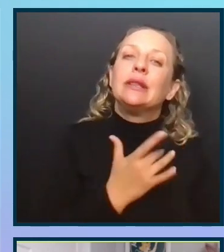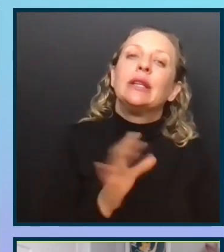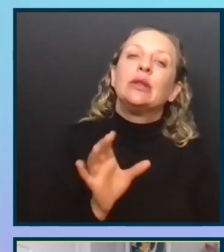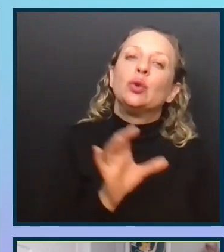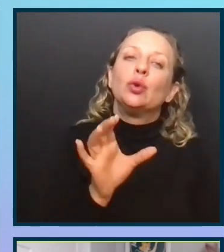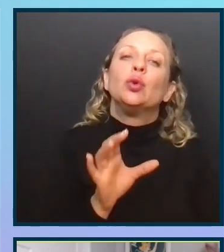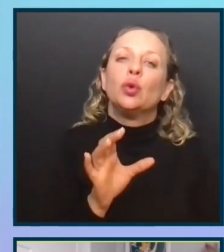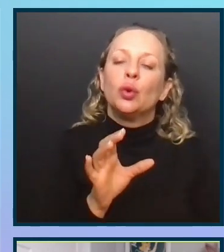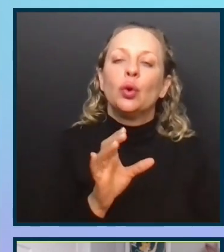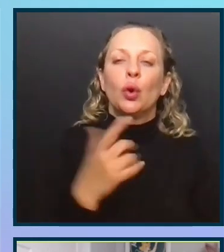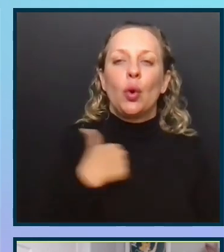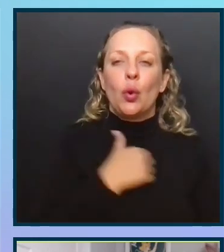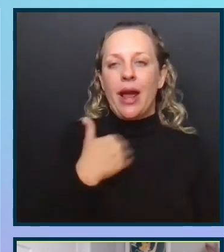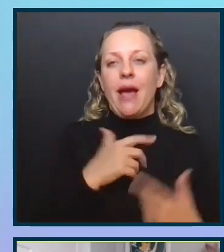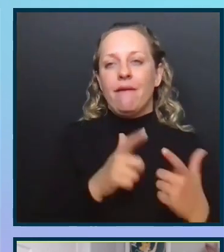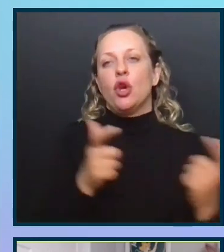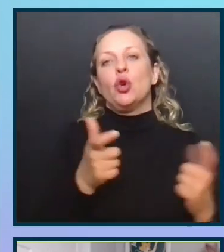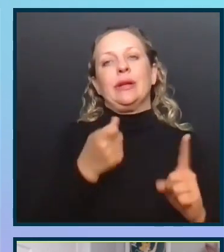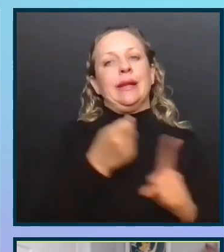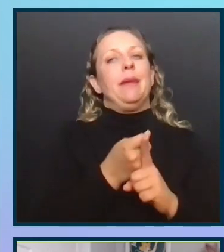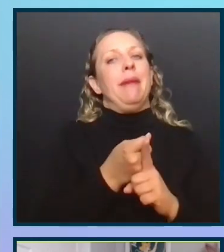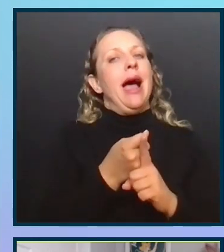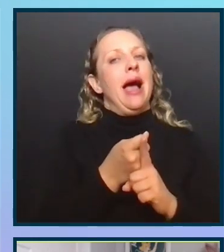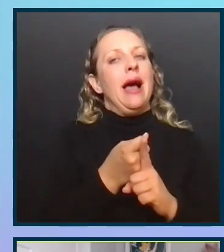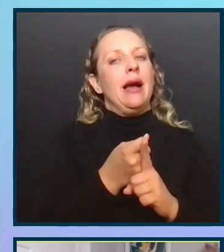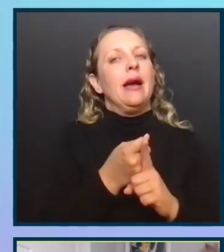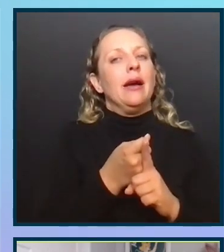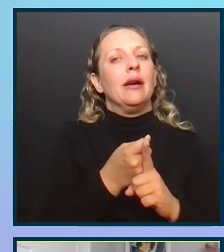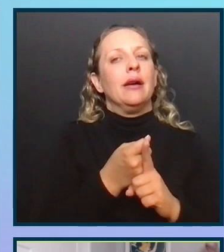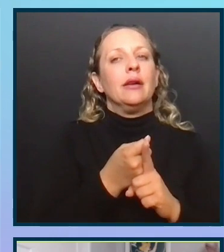And we can have a huge impact by touching on designers,